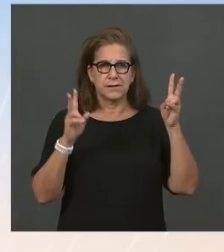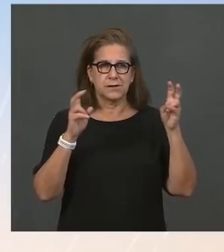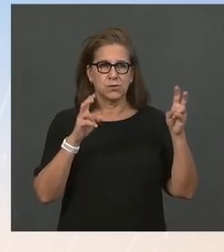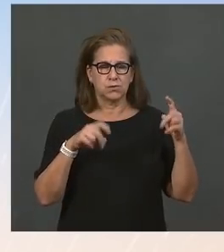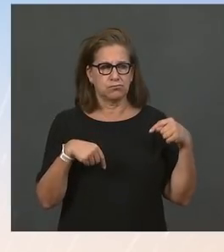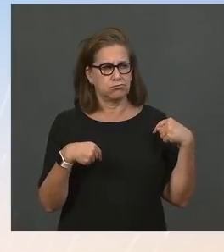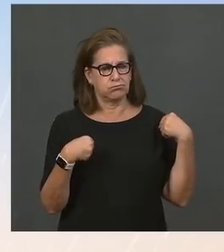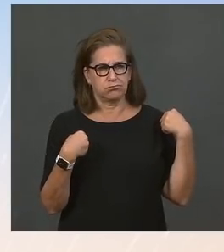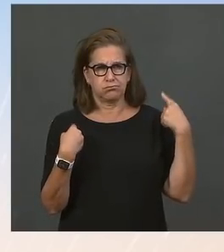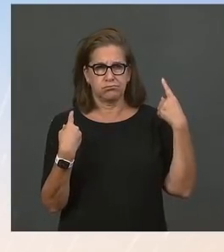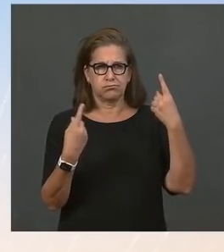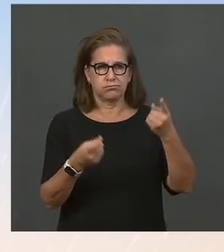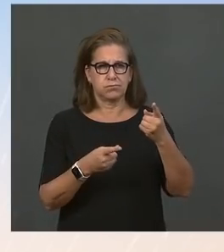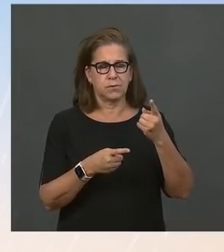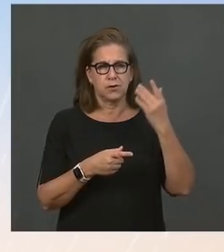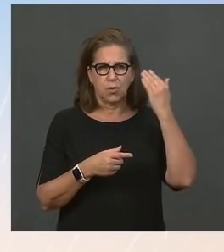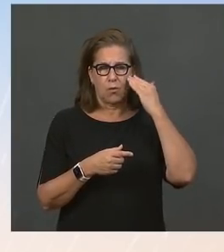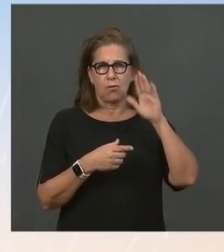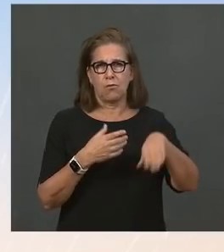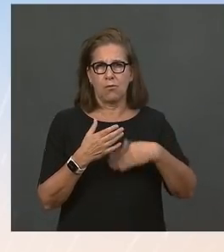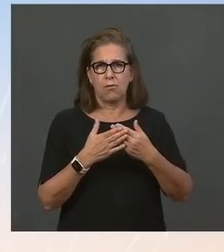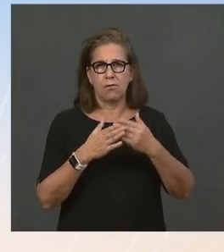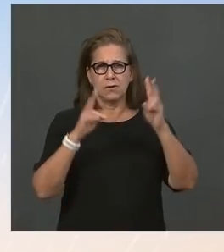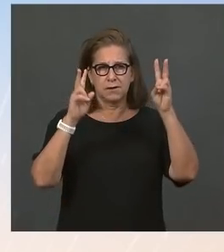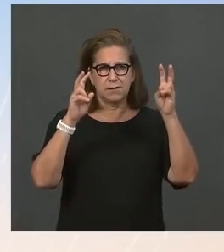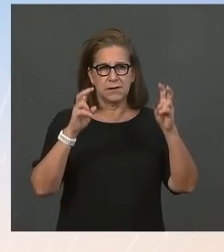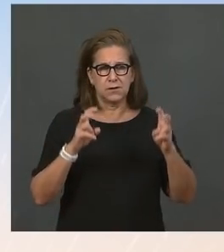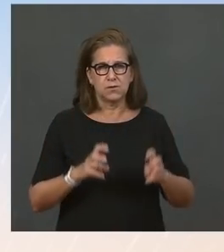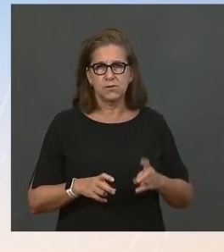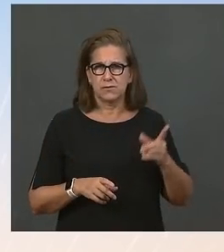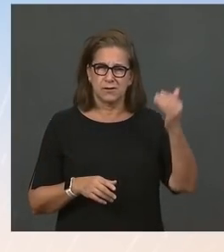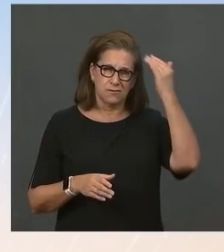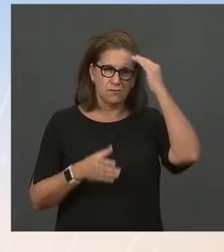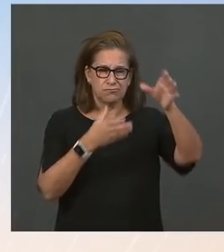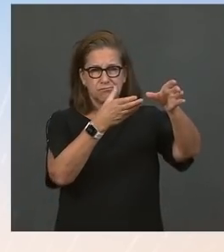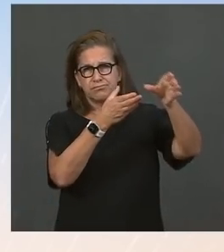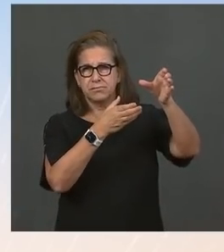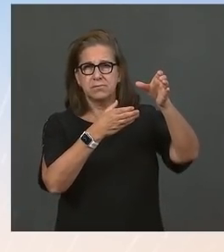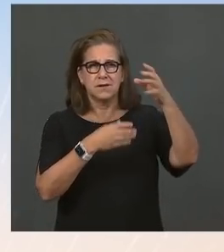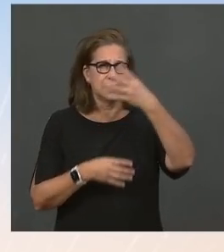including the border. That includes when he was Vice President. And he went to Mexico and Central America